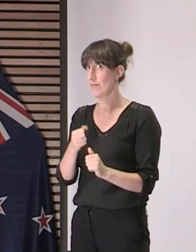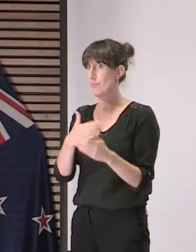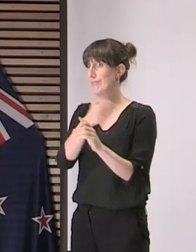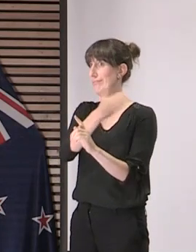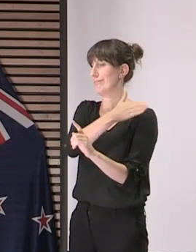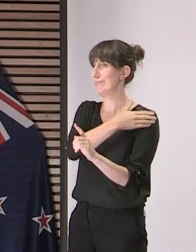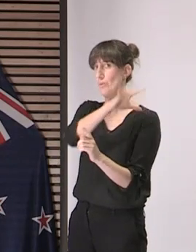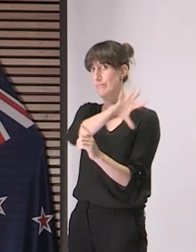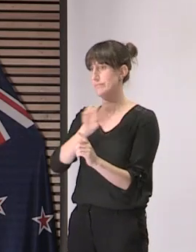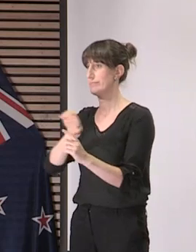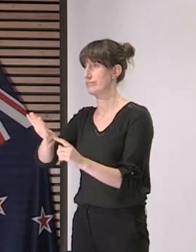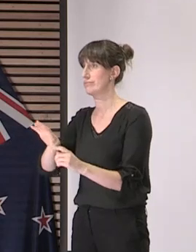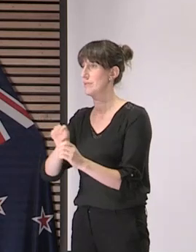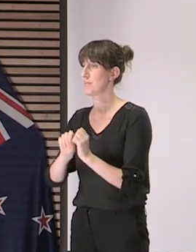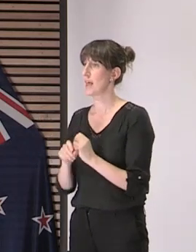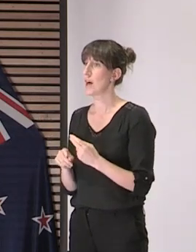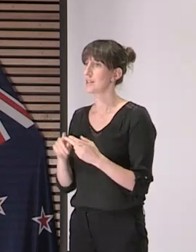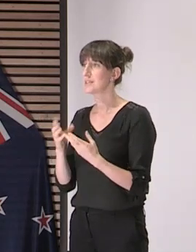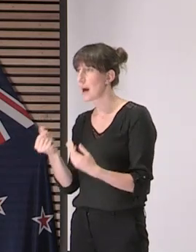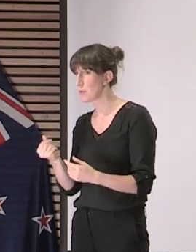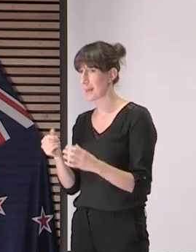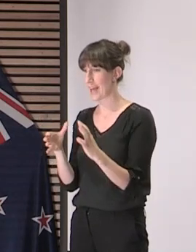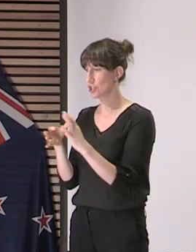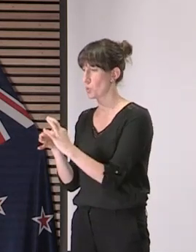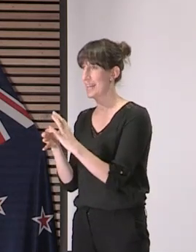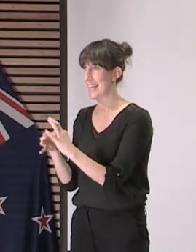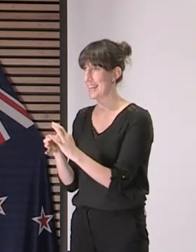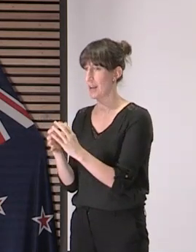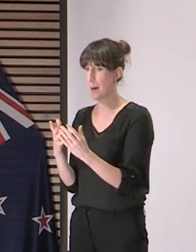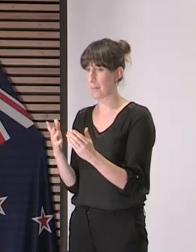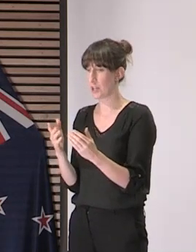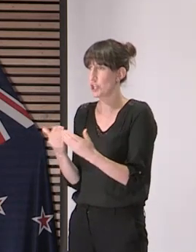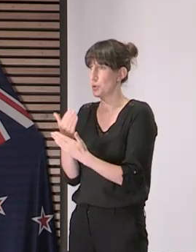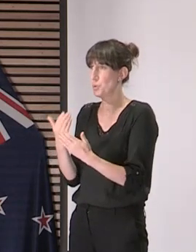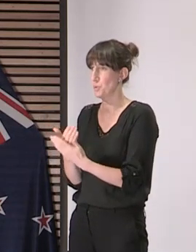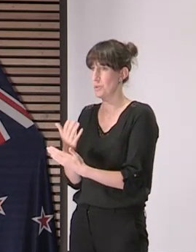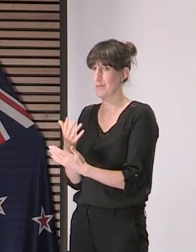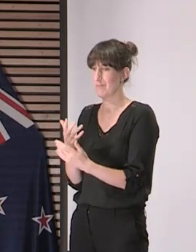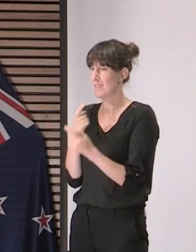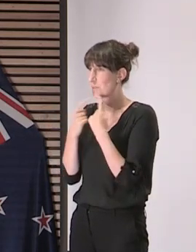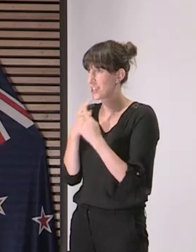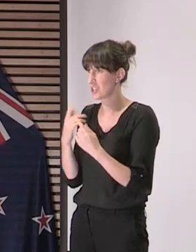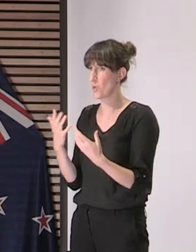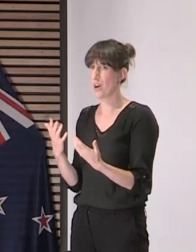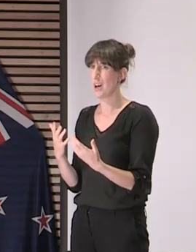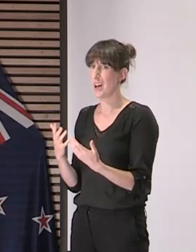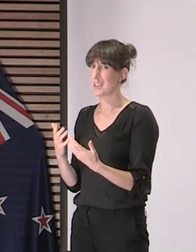of resources already available. Some of it will be about bridging content. So making sure there's bits